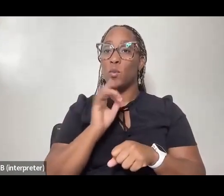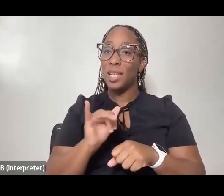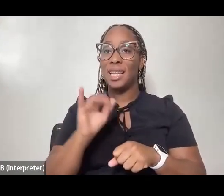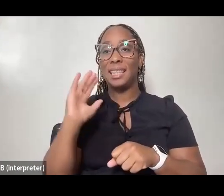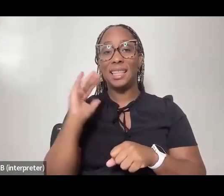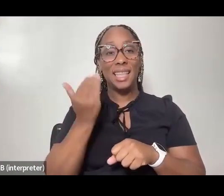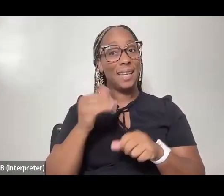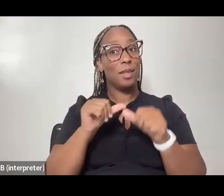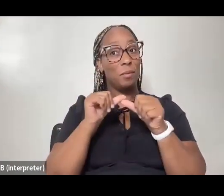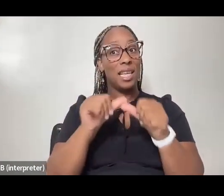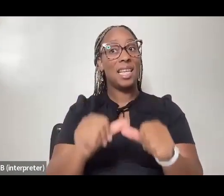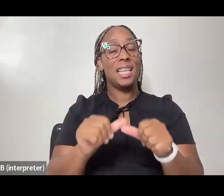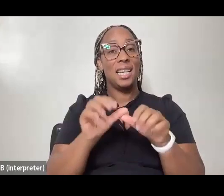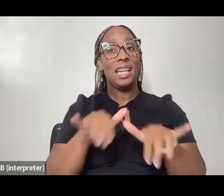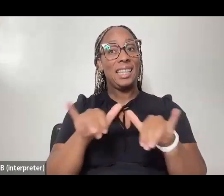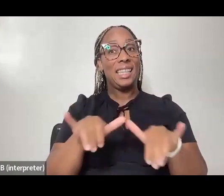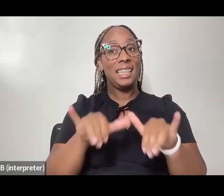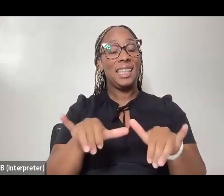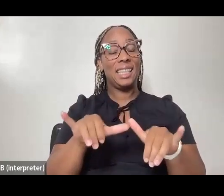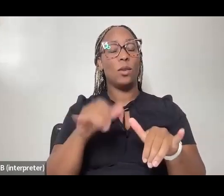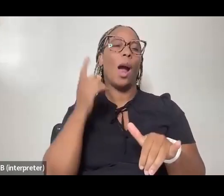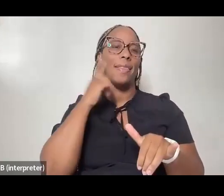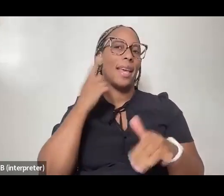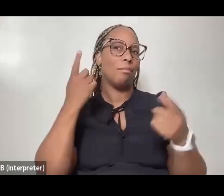being consistent or at least I think we can say and has been